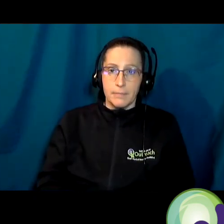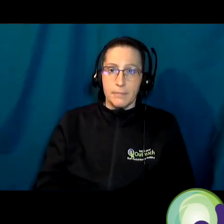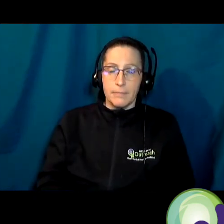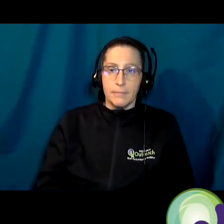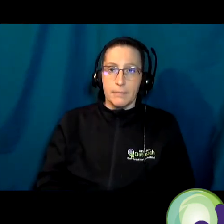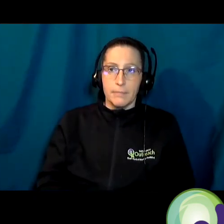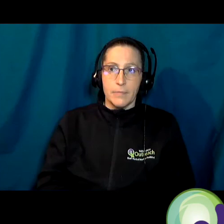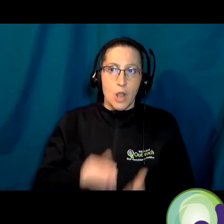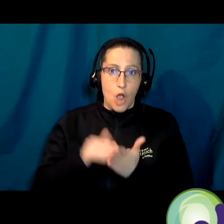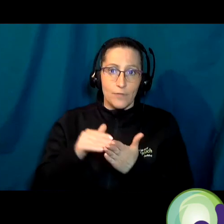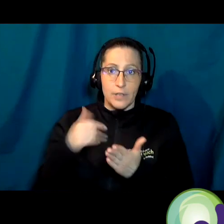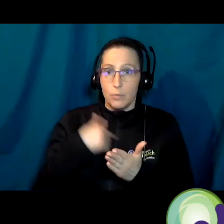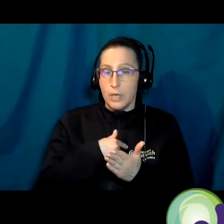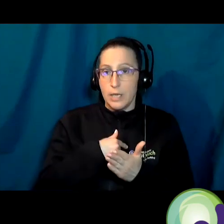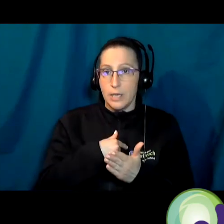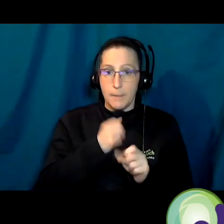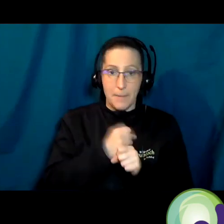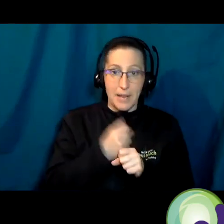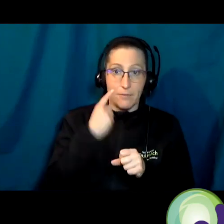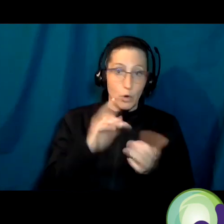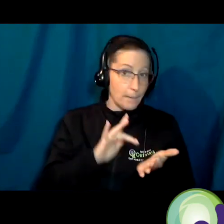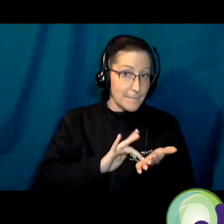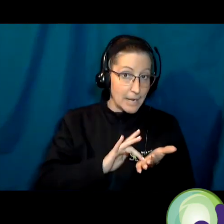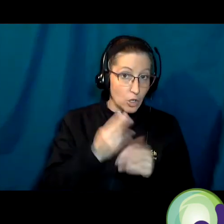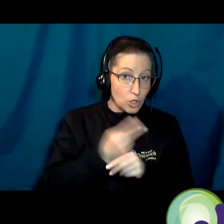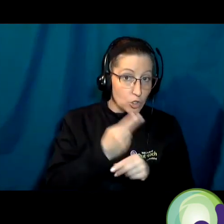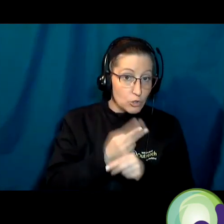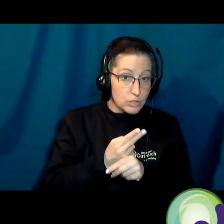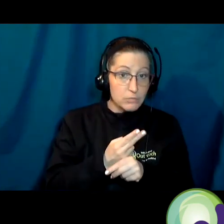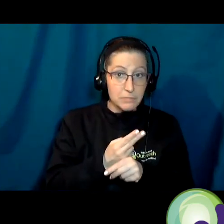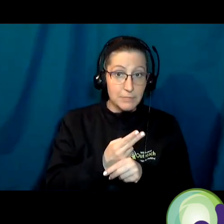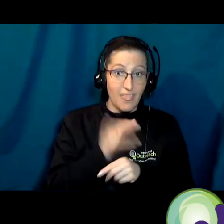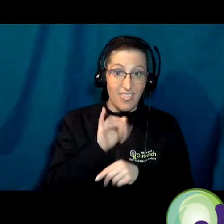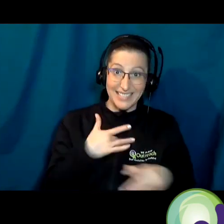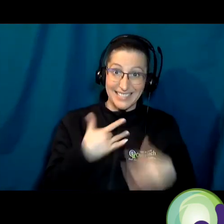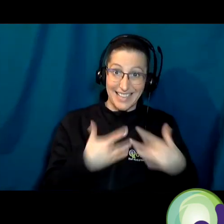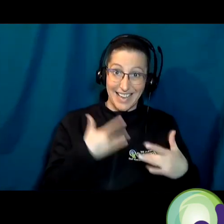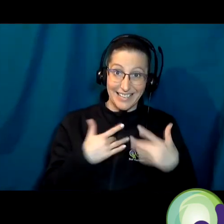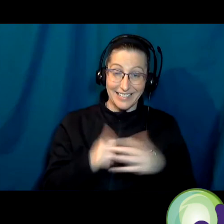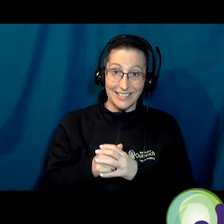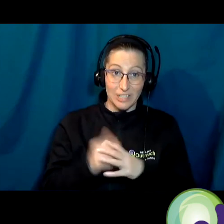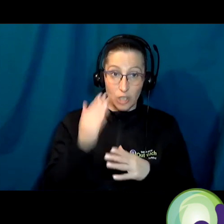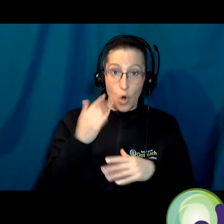things for medical use, and it's pretty exciting to be able to know that we are